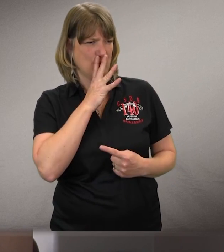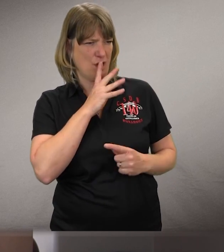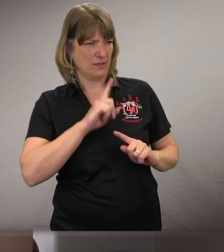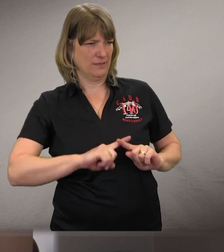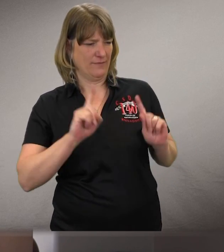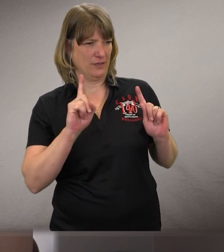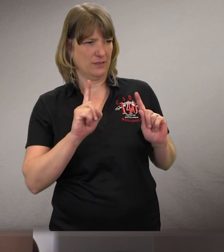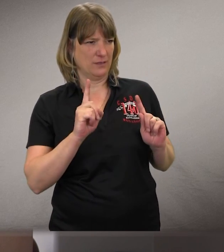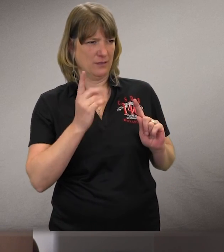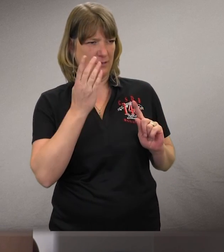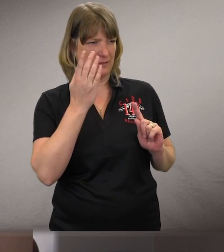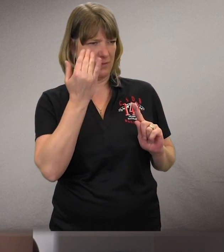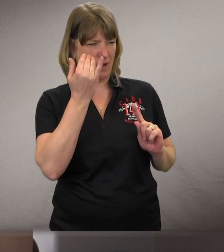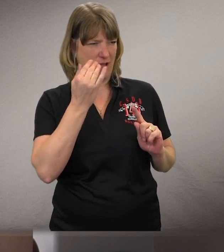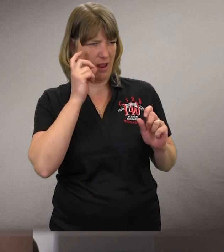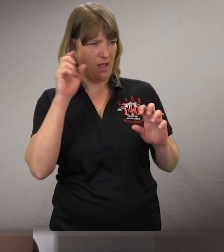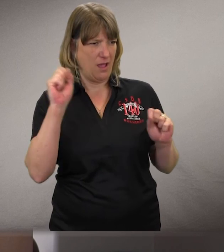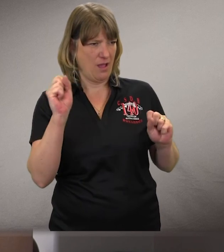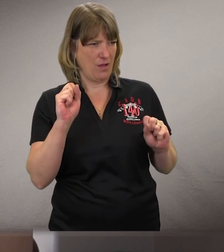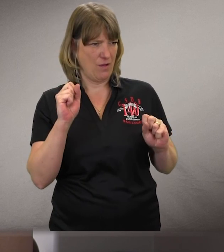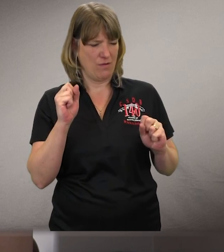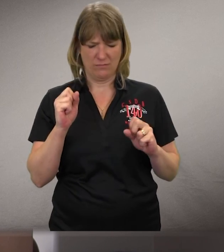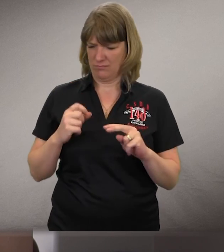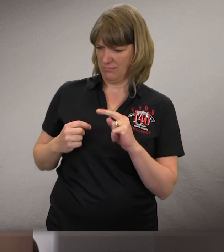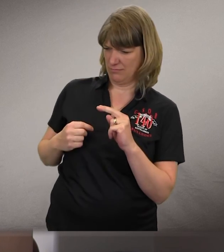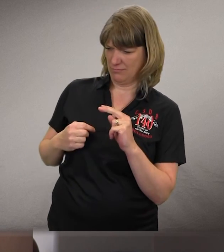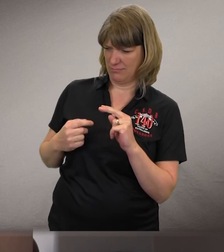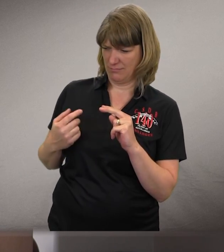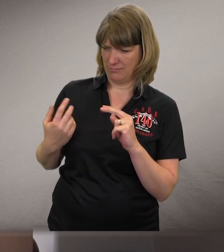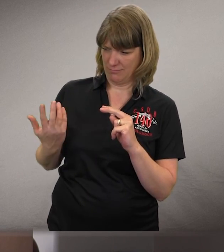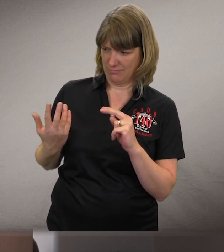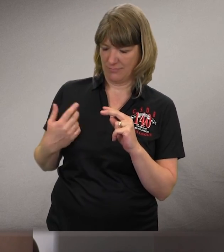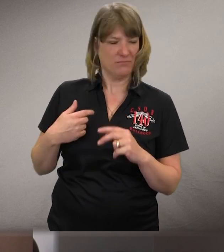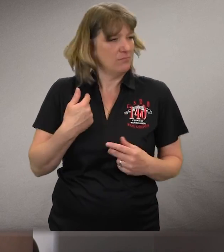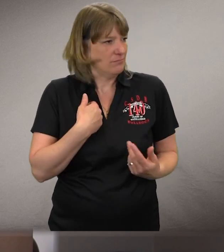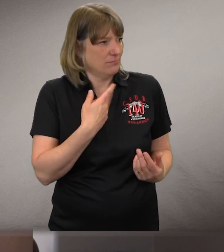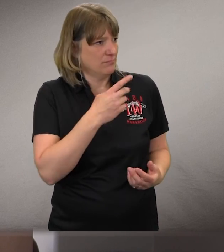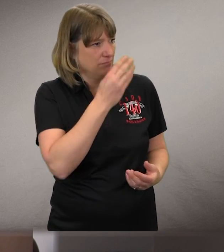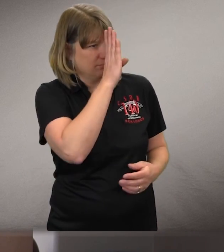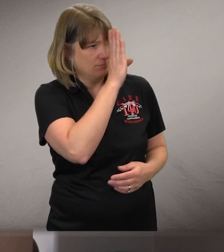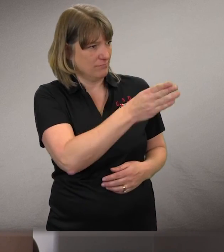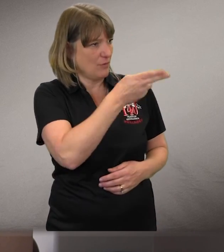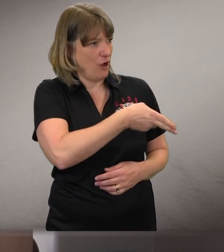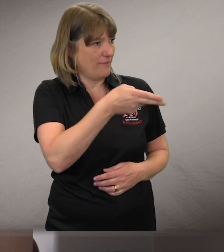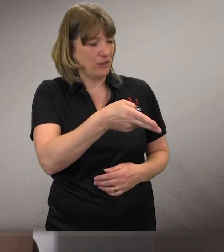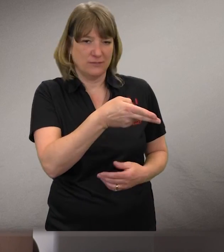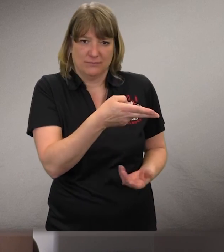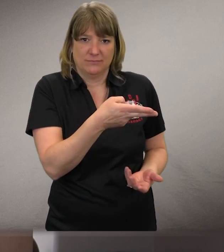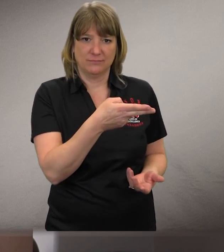why I talk a little bit different or why I'm a little bit louder than everyone else. I'll just tell them I'm hard of hearing.